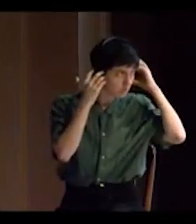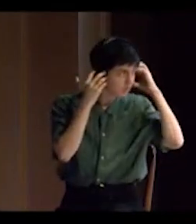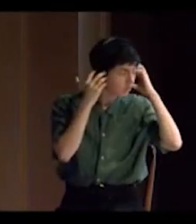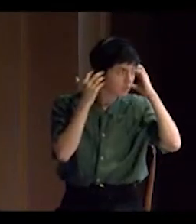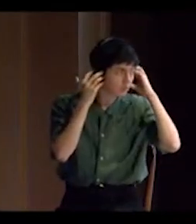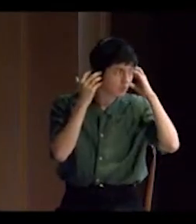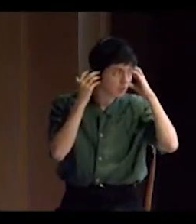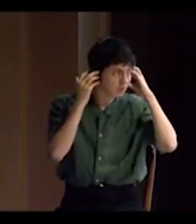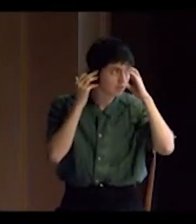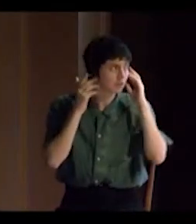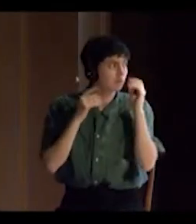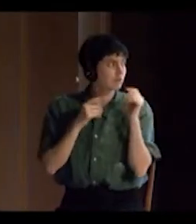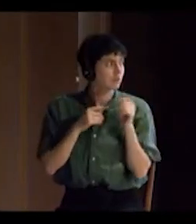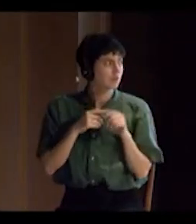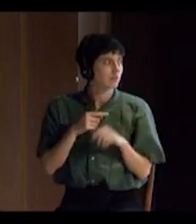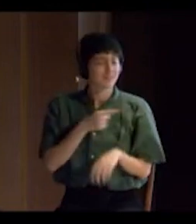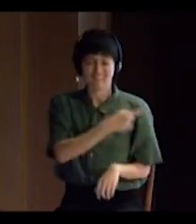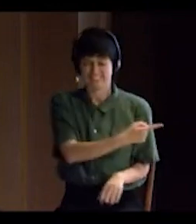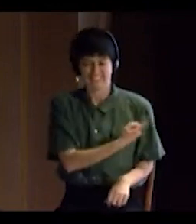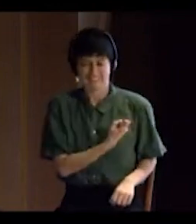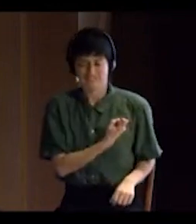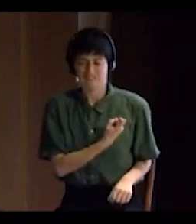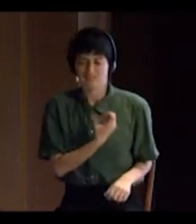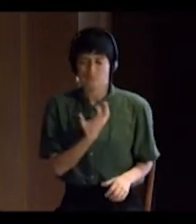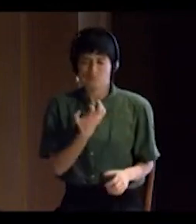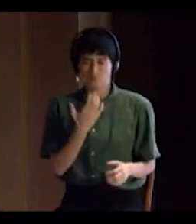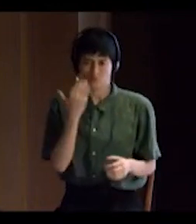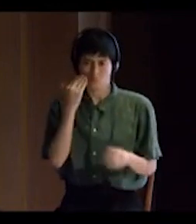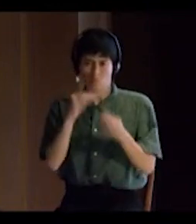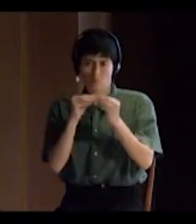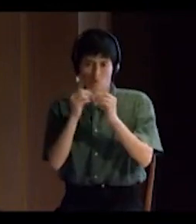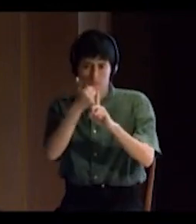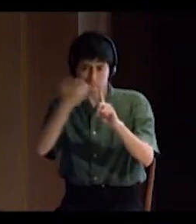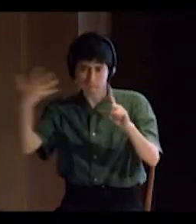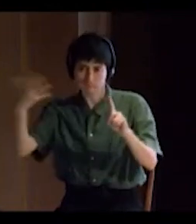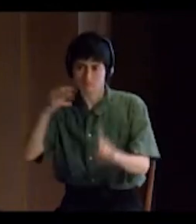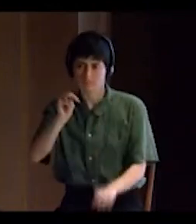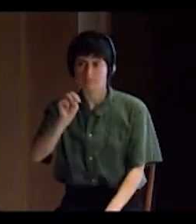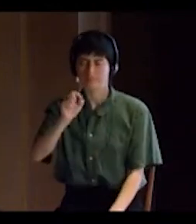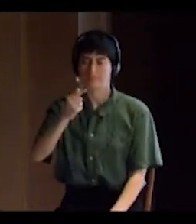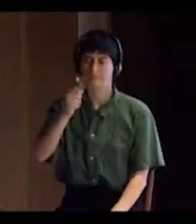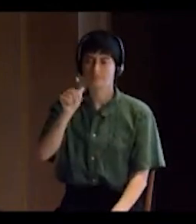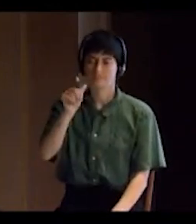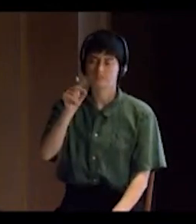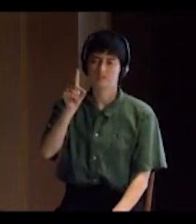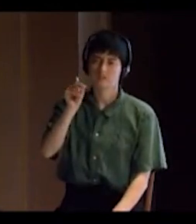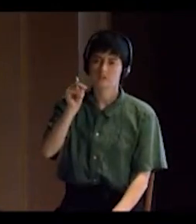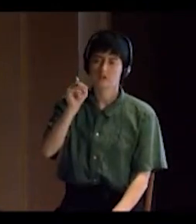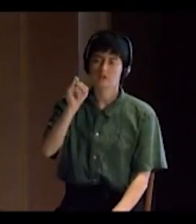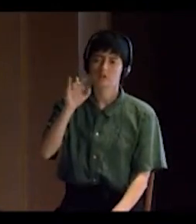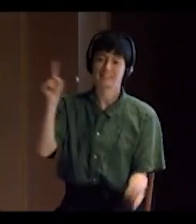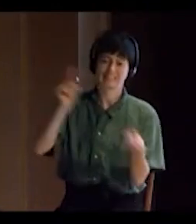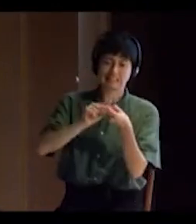Yeah she wants to know about megalodon extinction. So yeah, there's different hypotheses for why it went extinct.